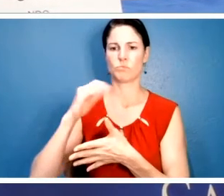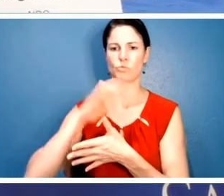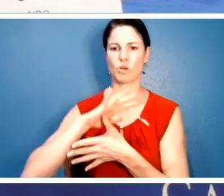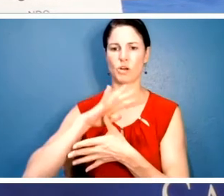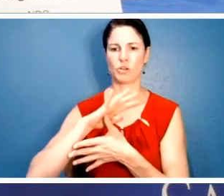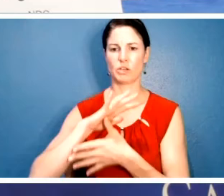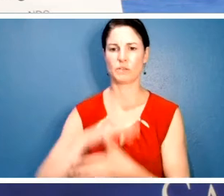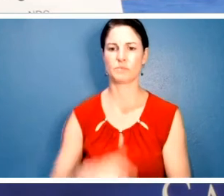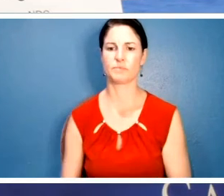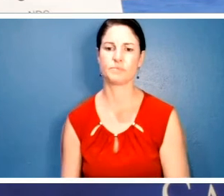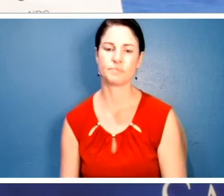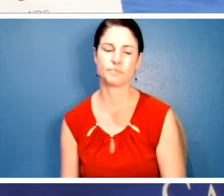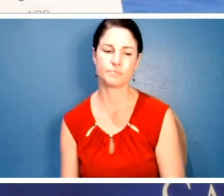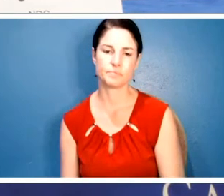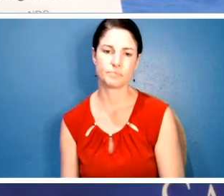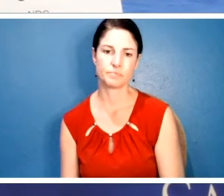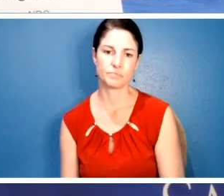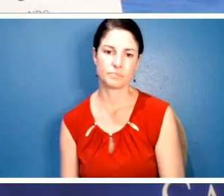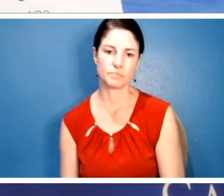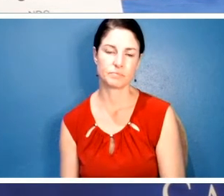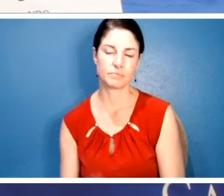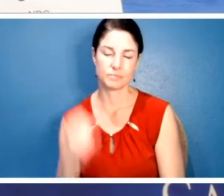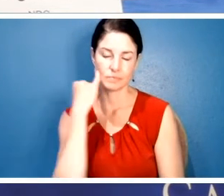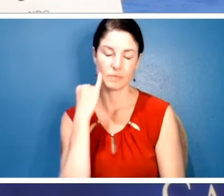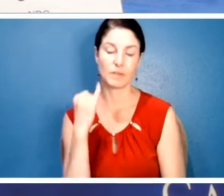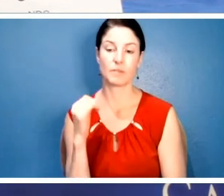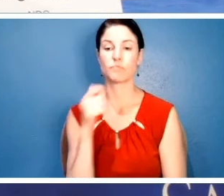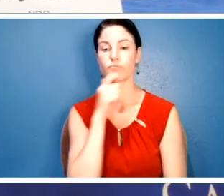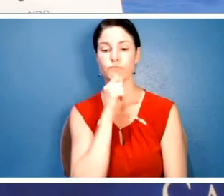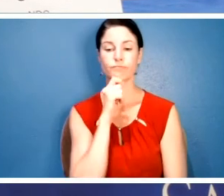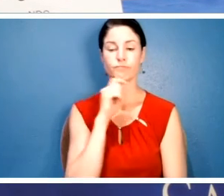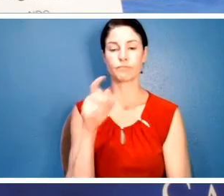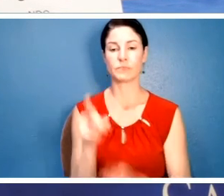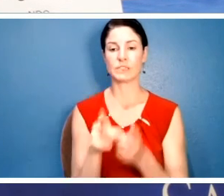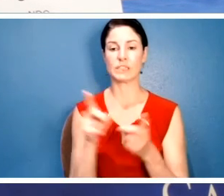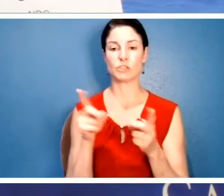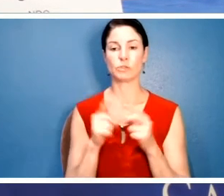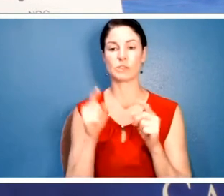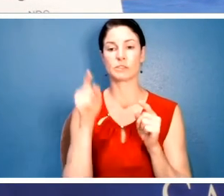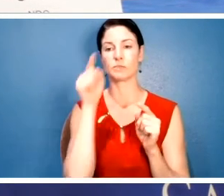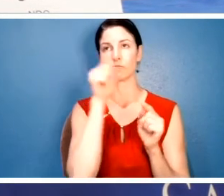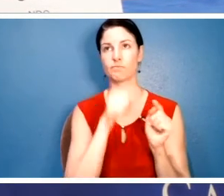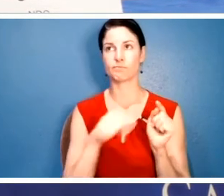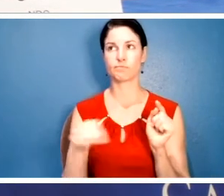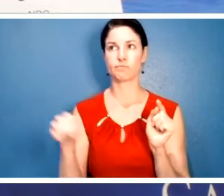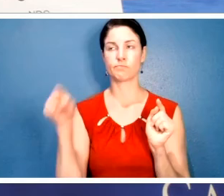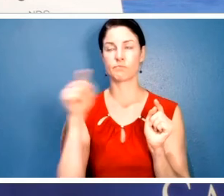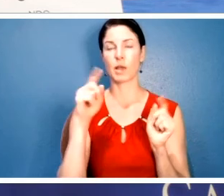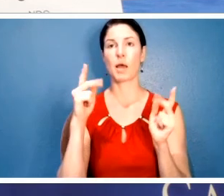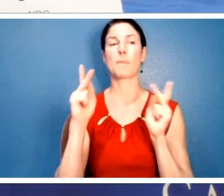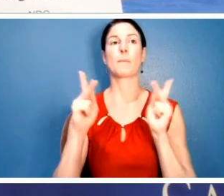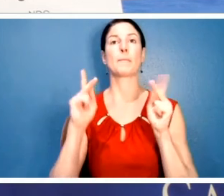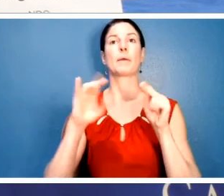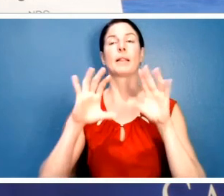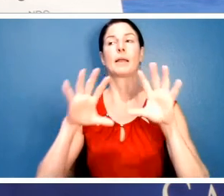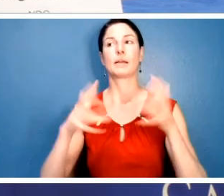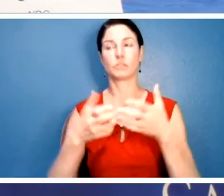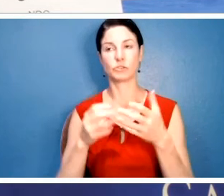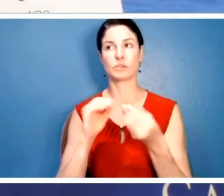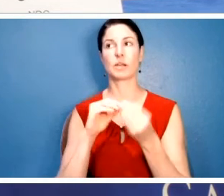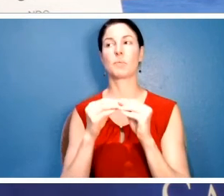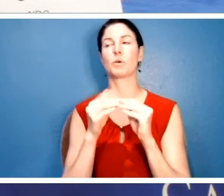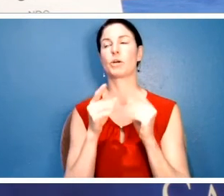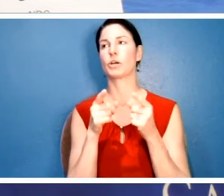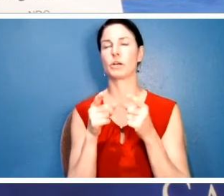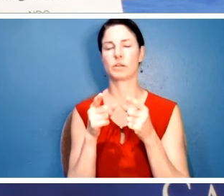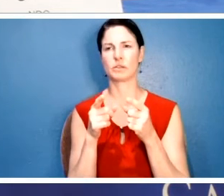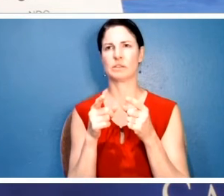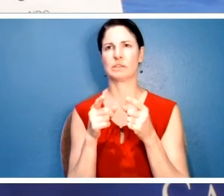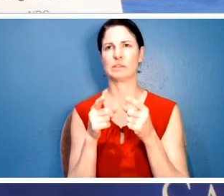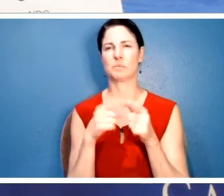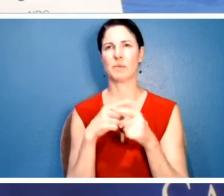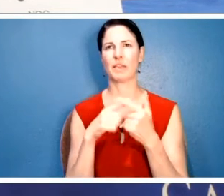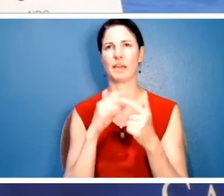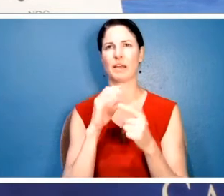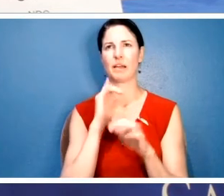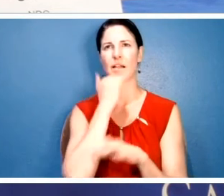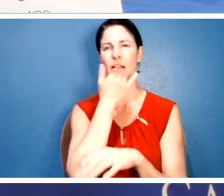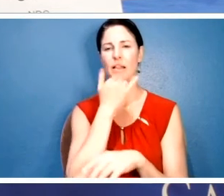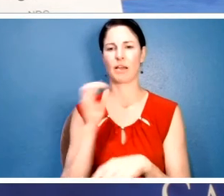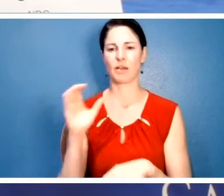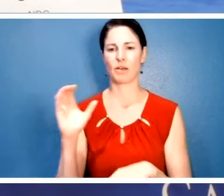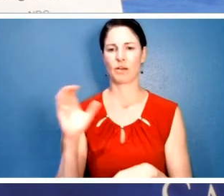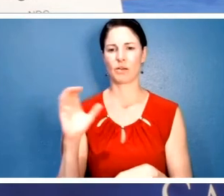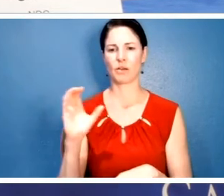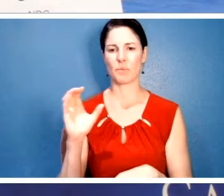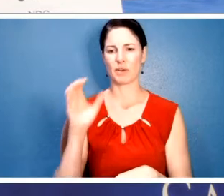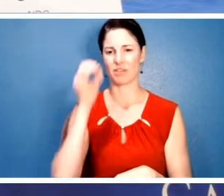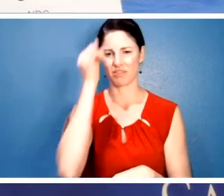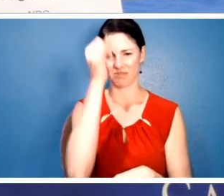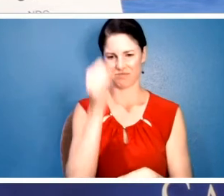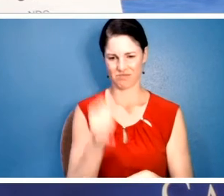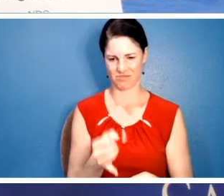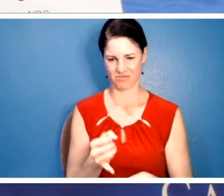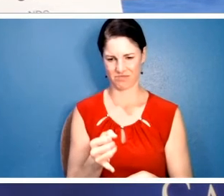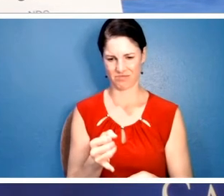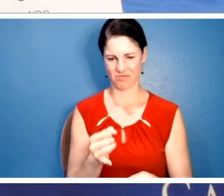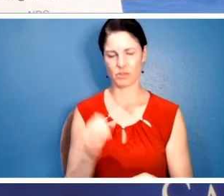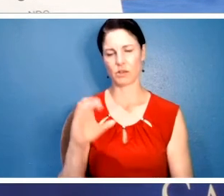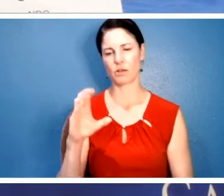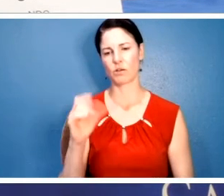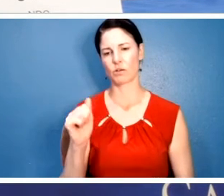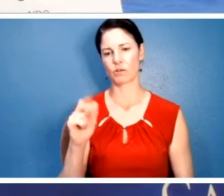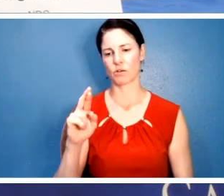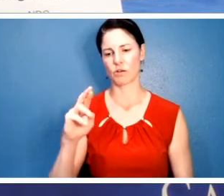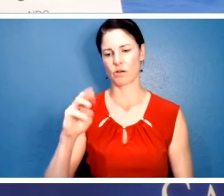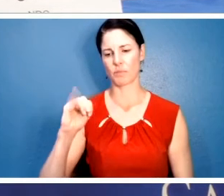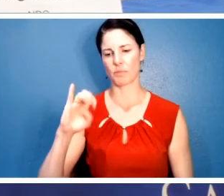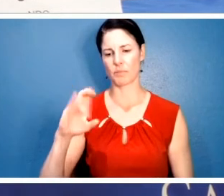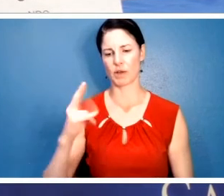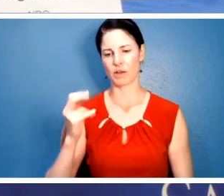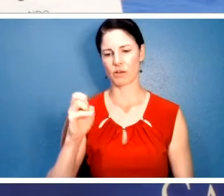And you're you're drawn it up and you're seeing what the what the population is, as you go along and you've realized that you that you've split carmichael down the middle, you may want to go back and say Okay, what can we do to fix carmichael and add.